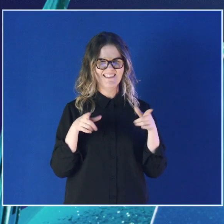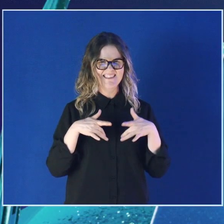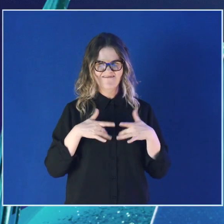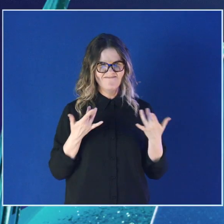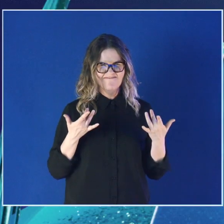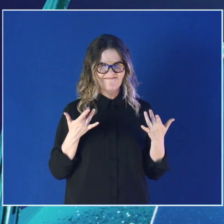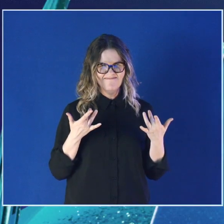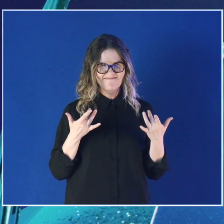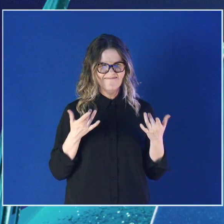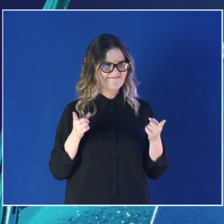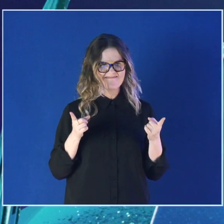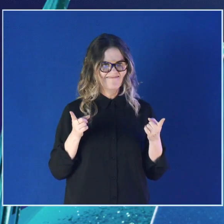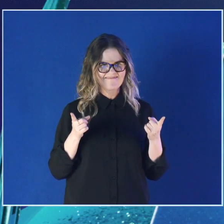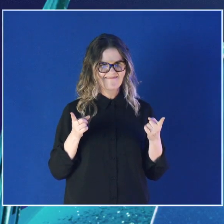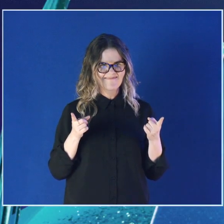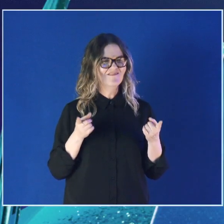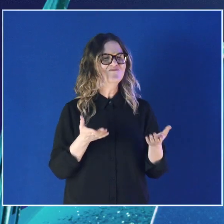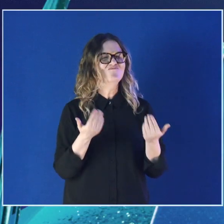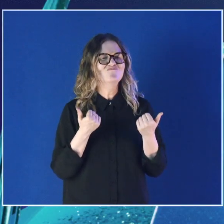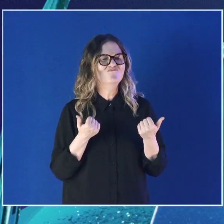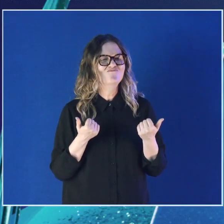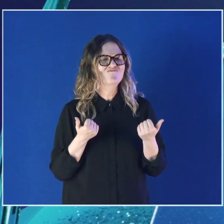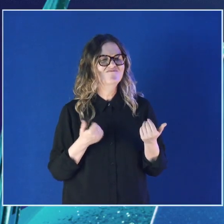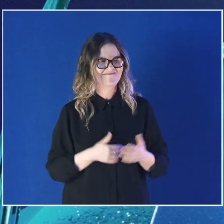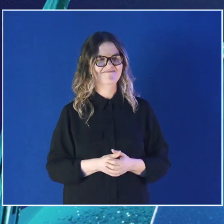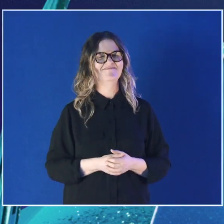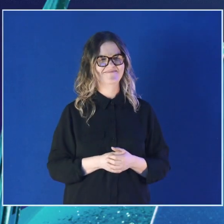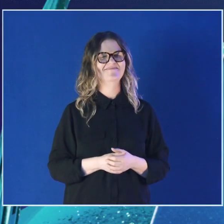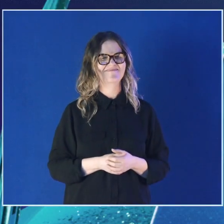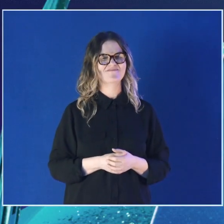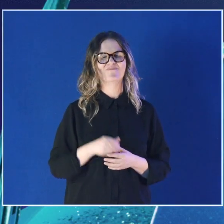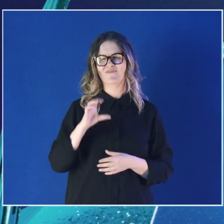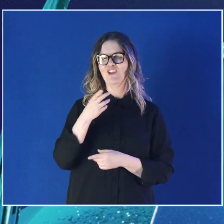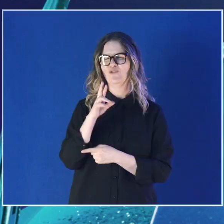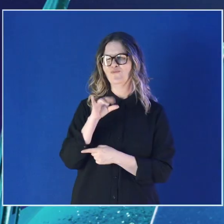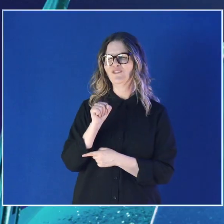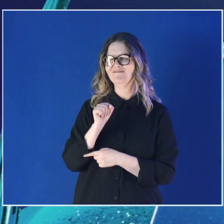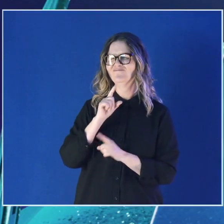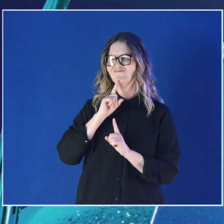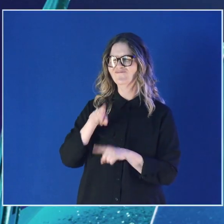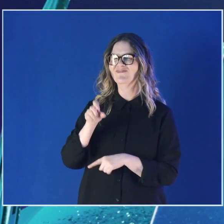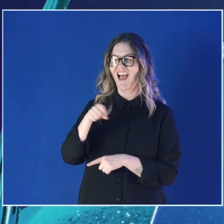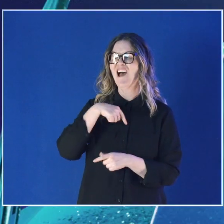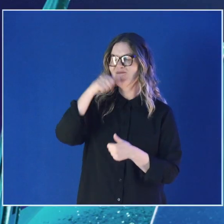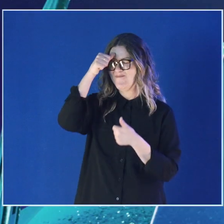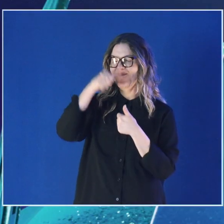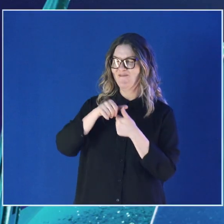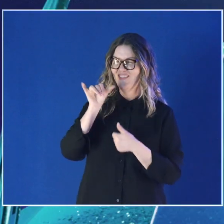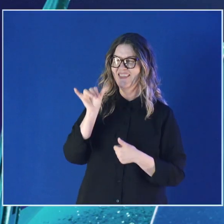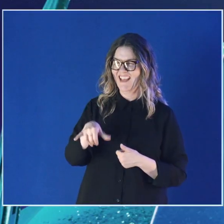What was going on there? Yeah, I remember that. Because my video was not being elevated,